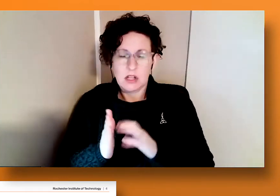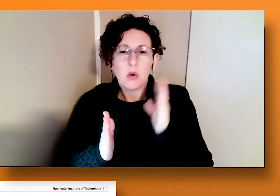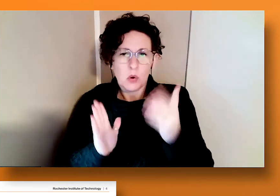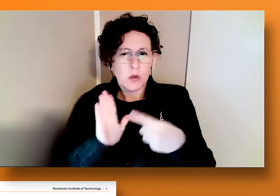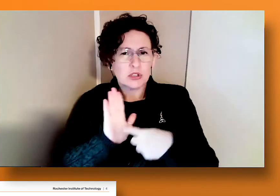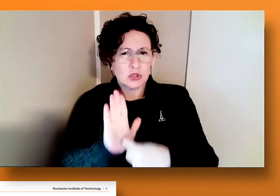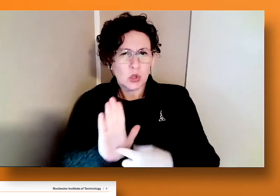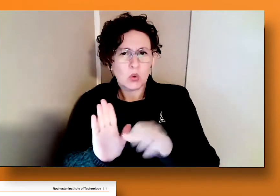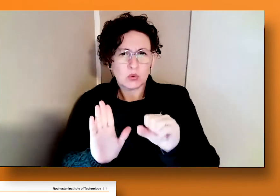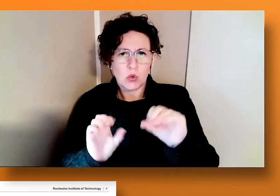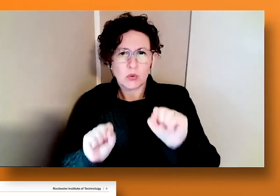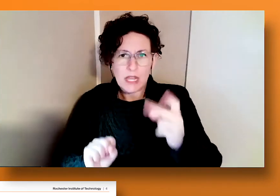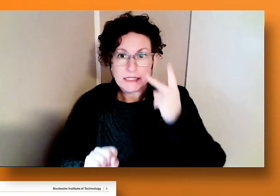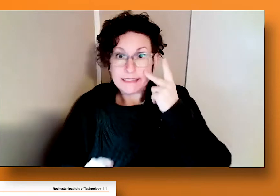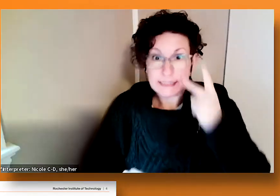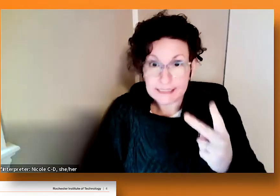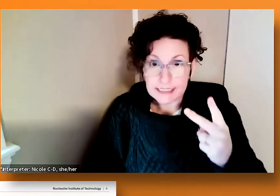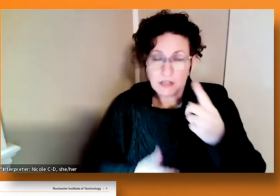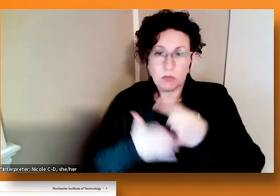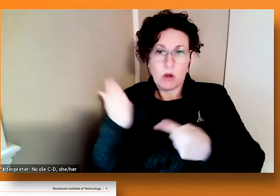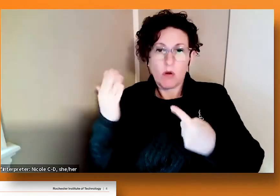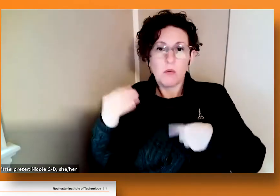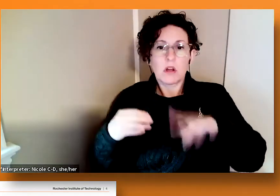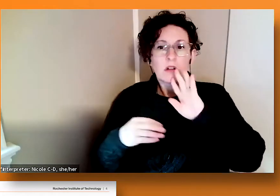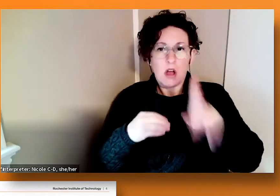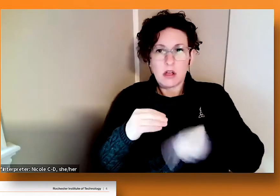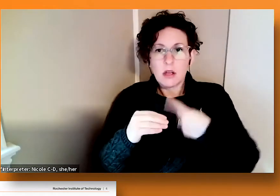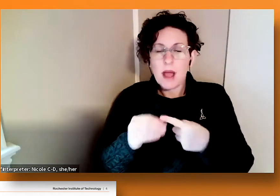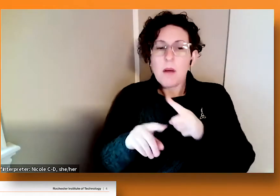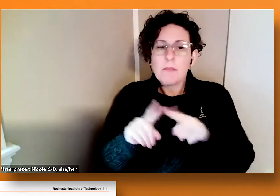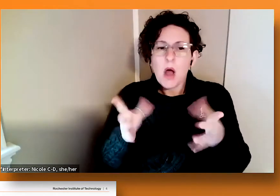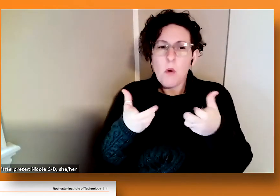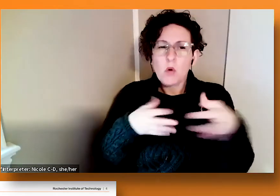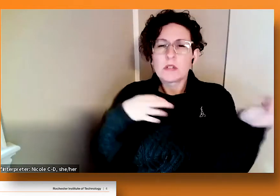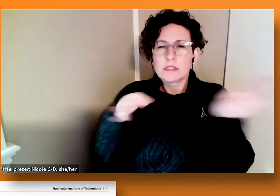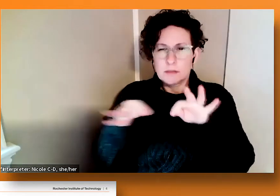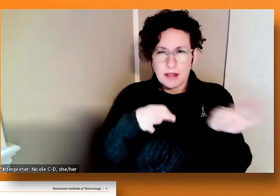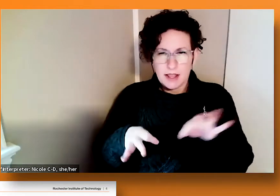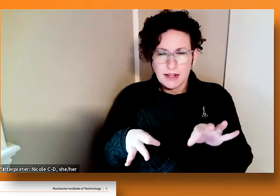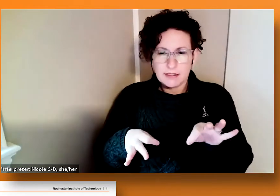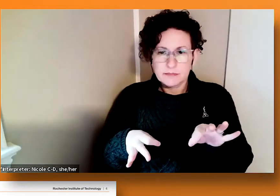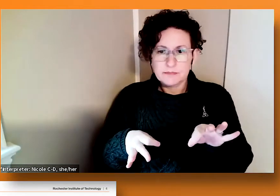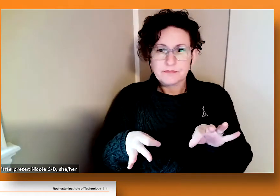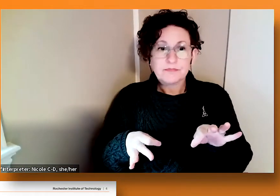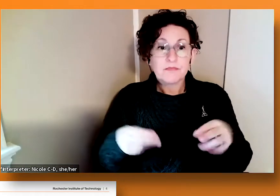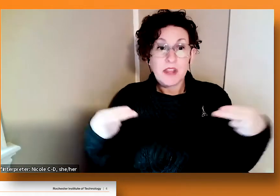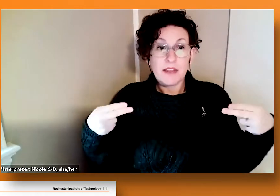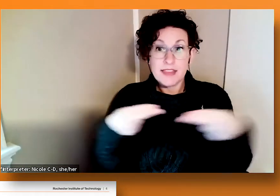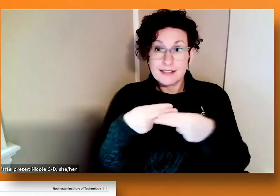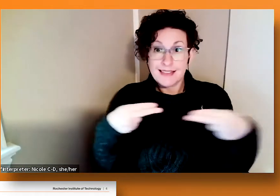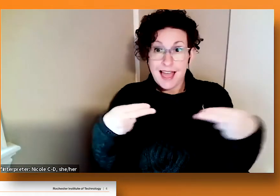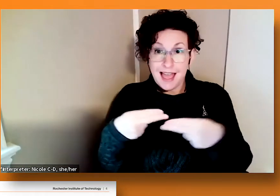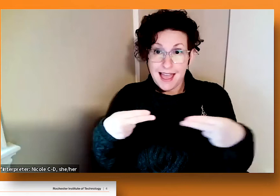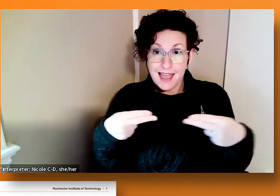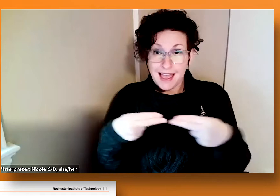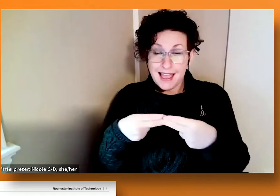so you can actually see what we're talking about. But just to give you a heads-up, on the slide,